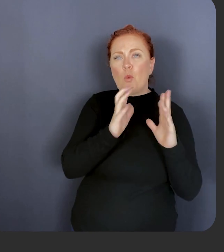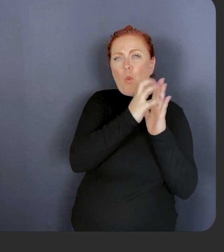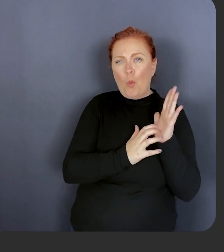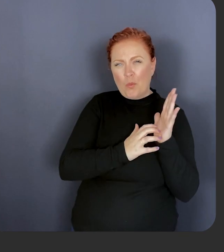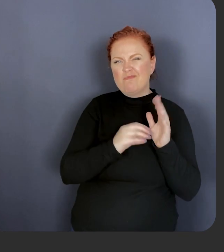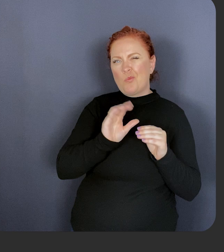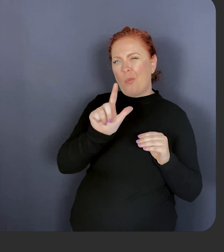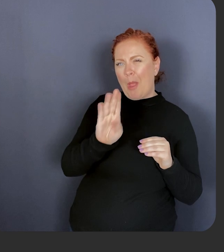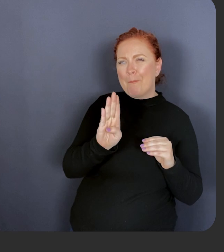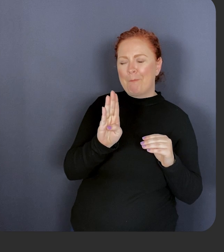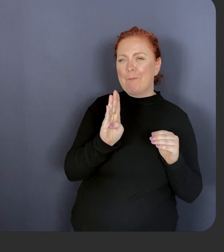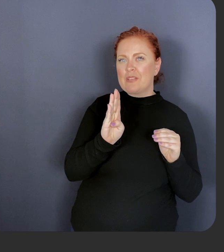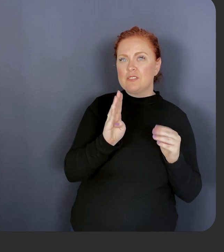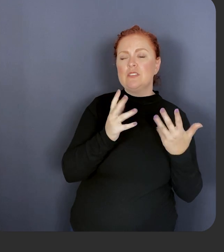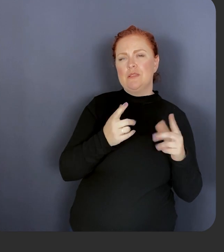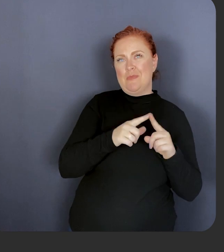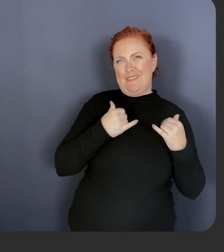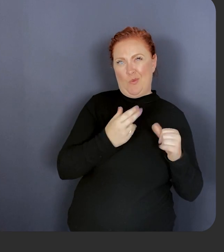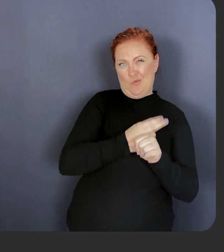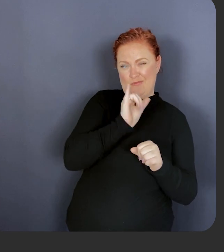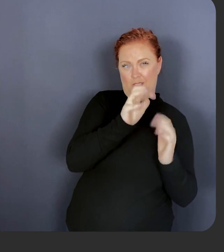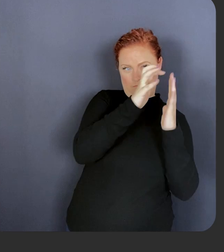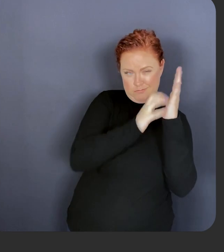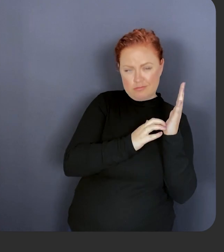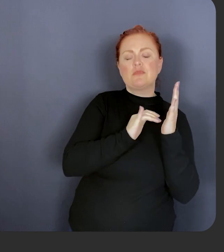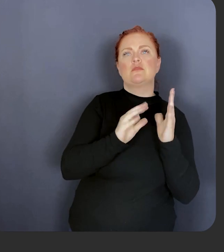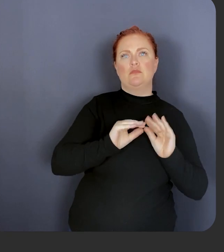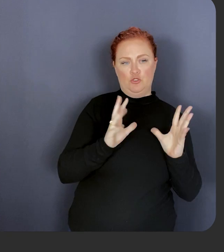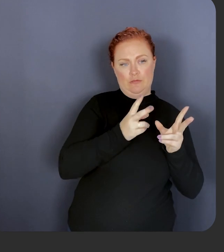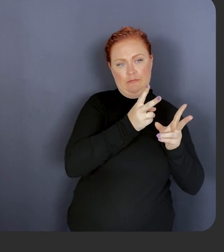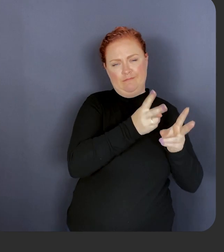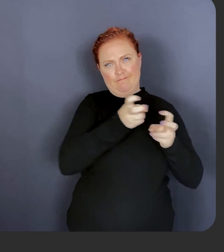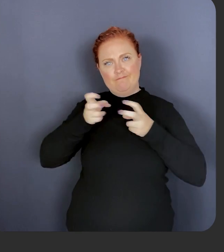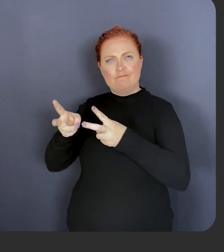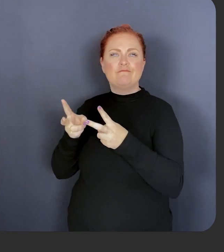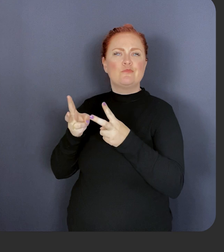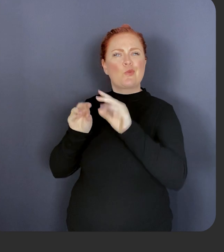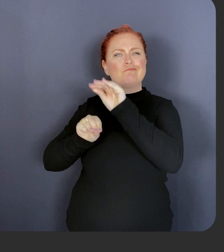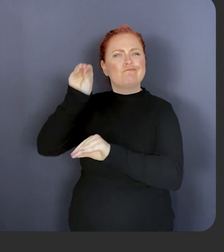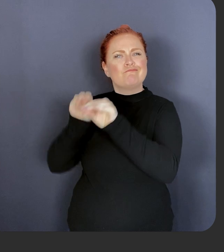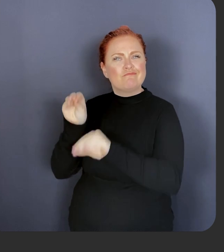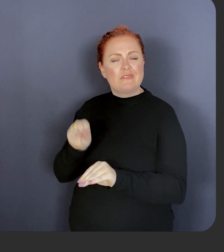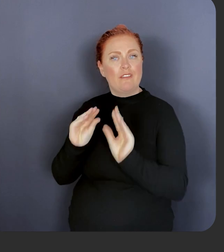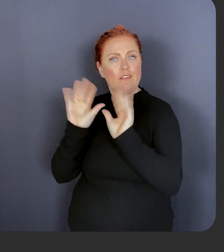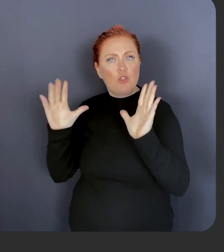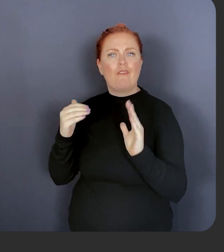in the codelab. But we're going to take this and we're just going to reorder these things so that they have headers.